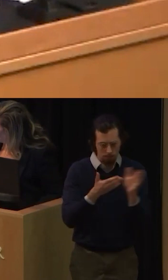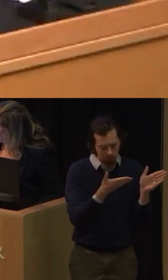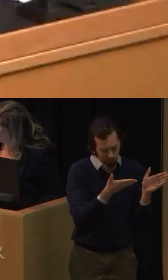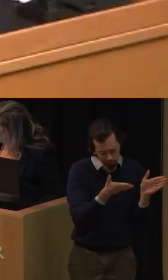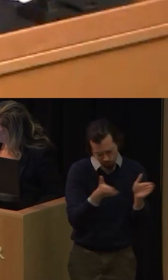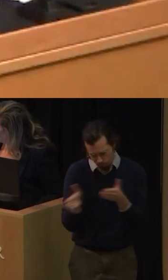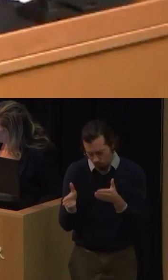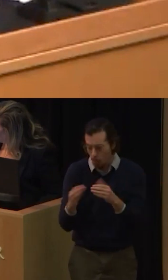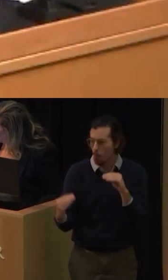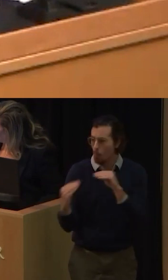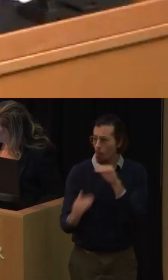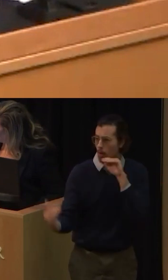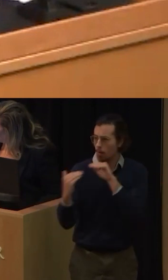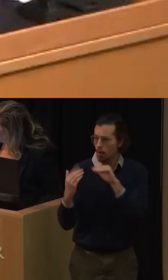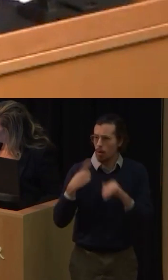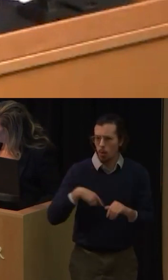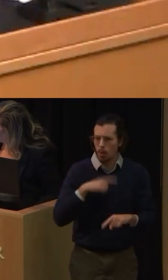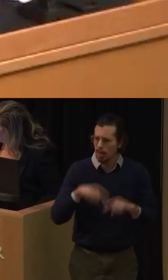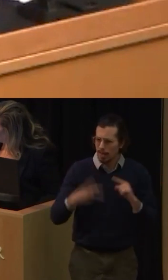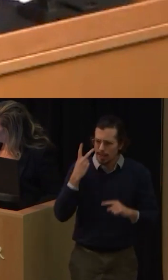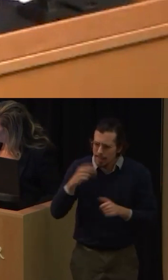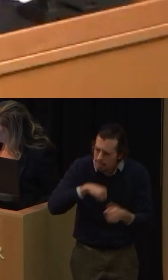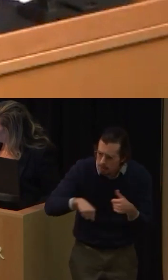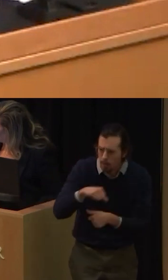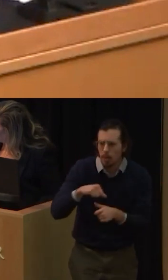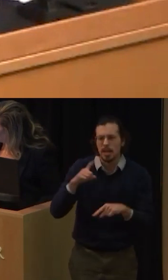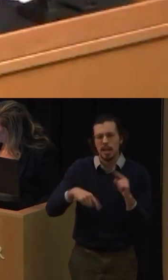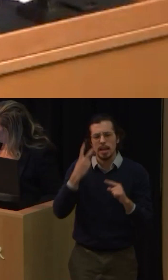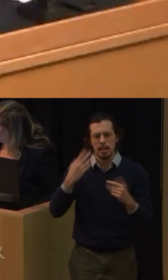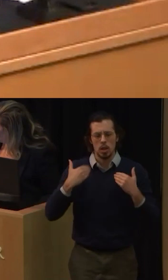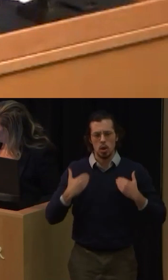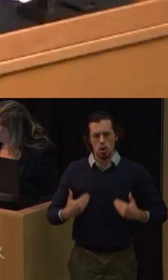if we can't see each other and we cannot see the humanity of one another,